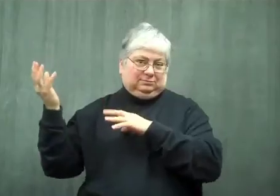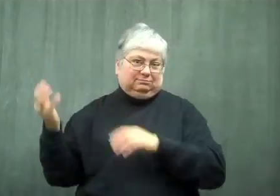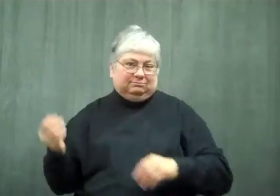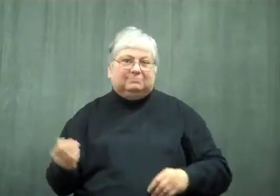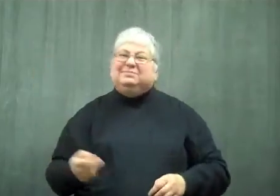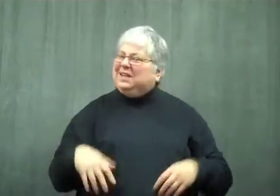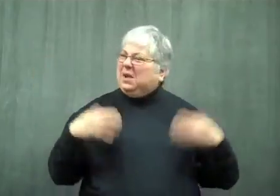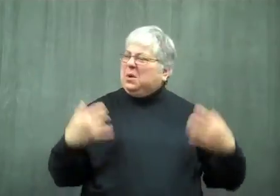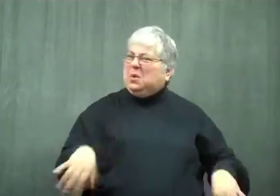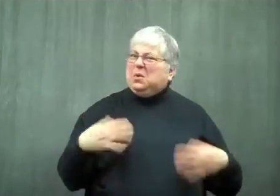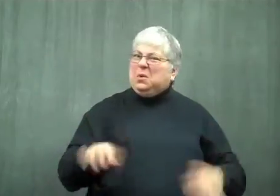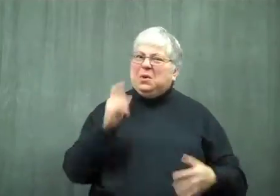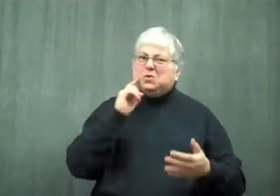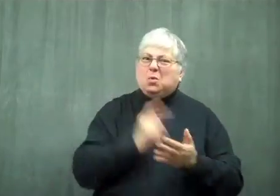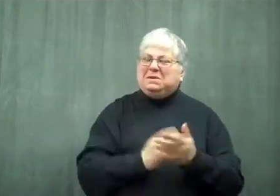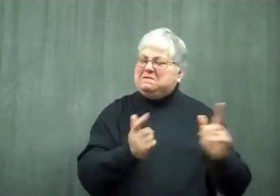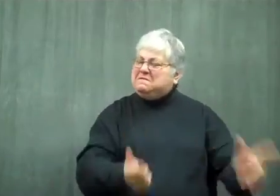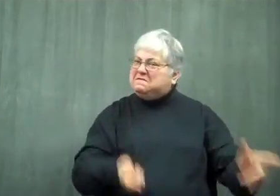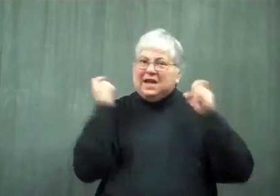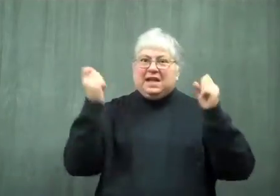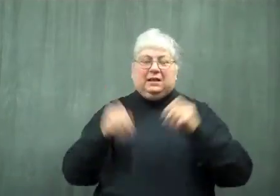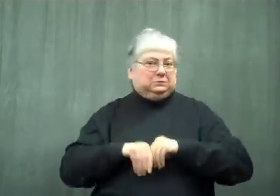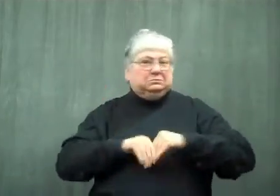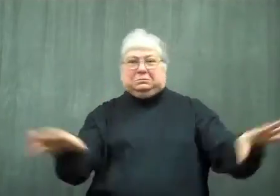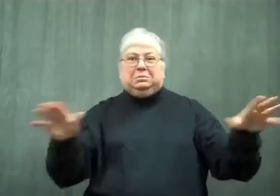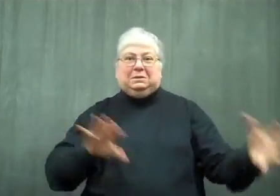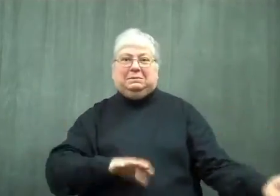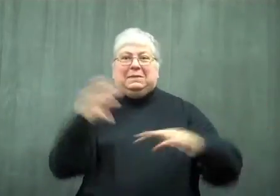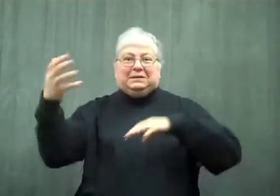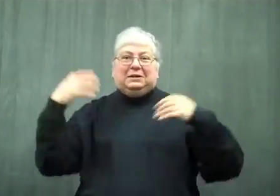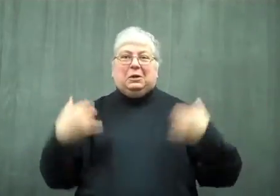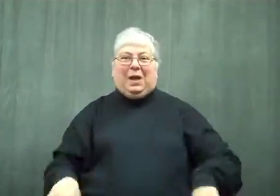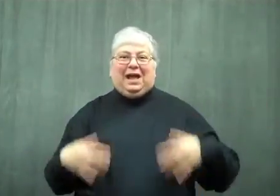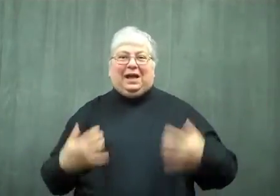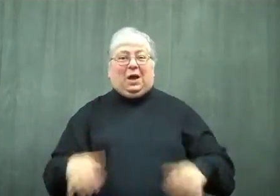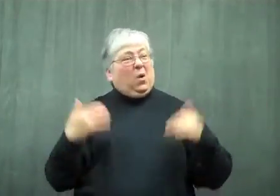Wow, the upheaval started and spread very quickly.